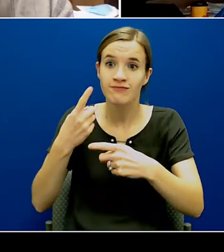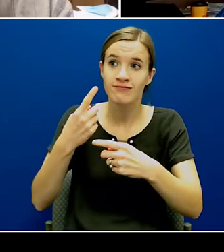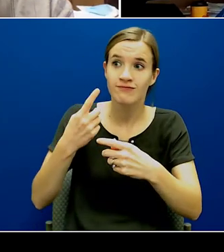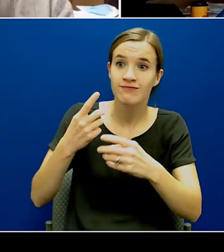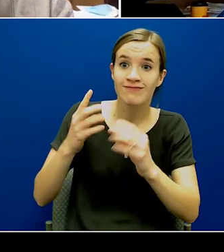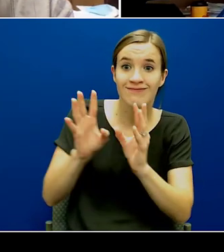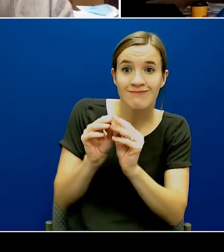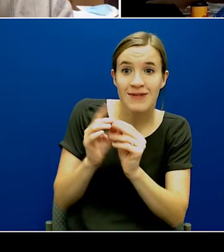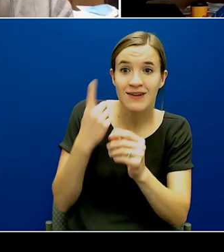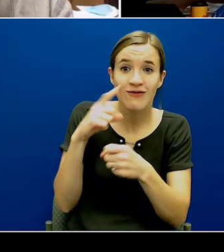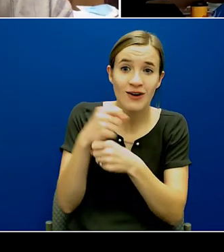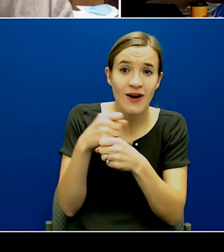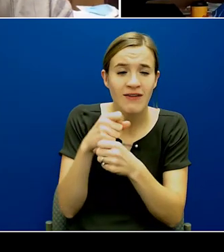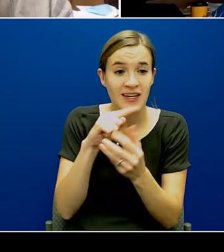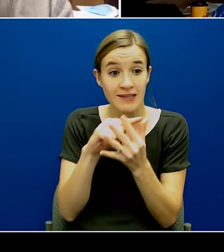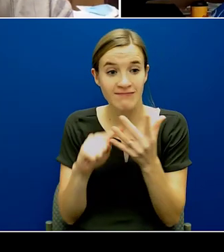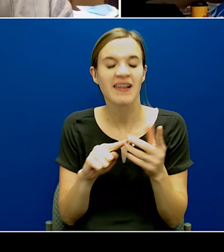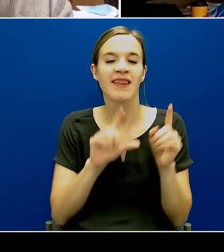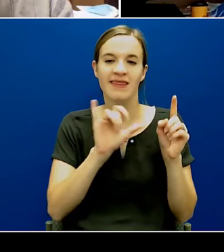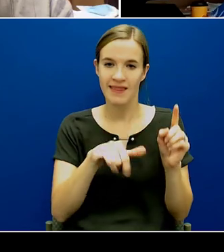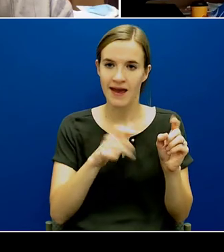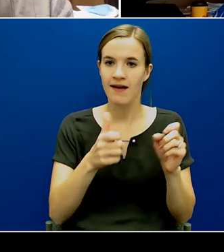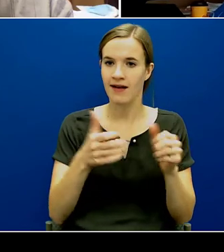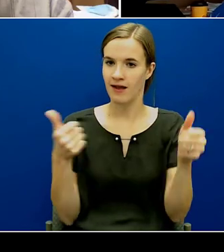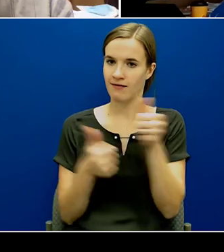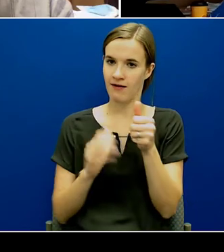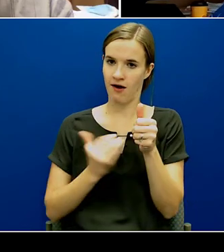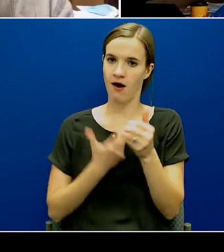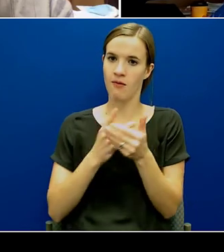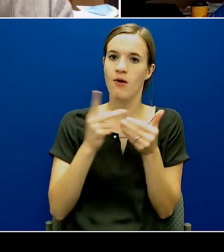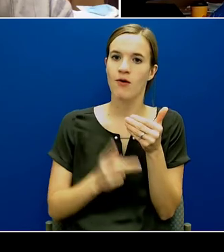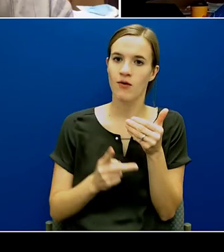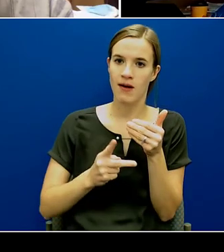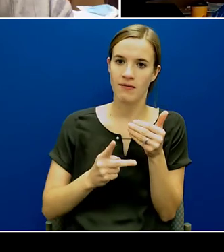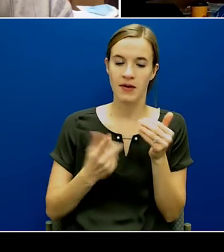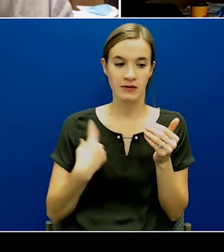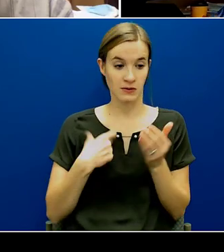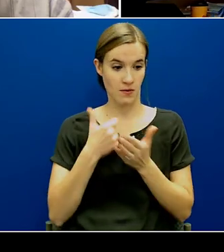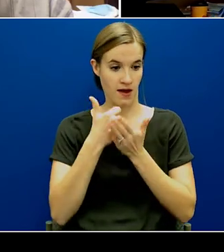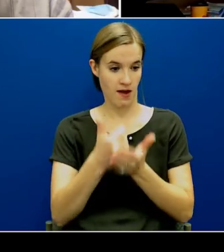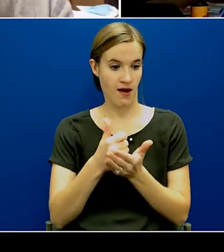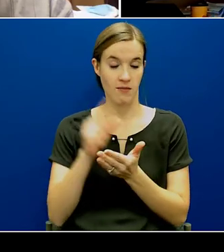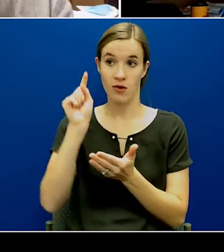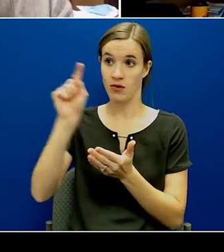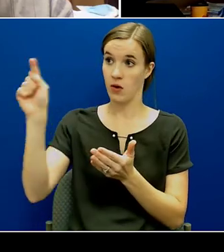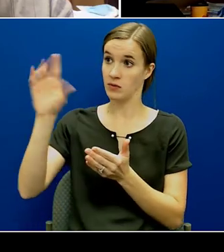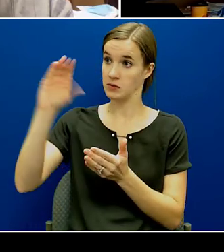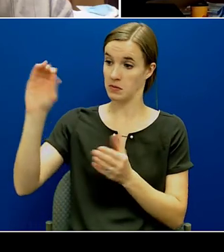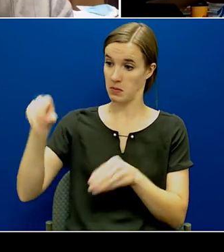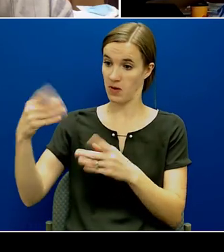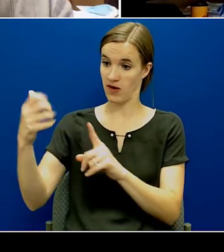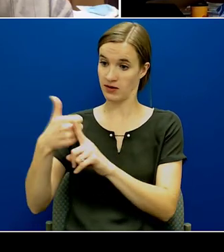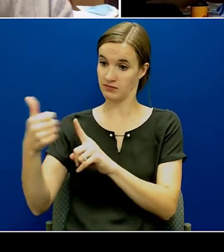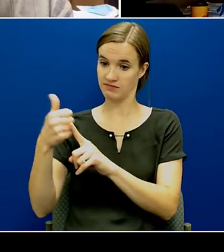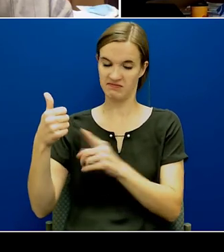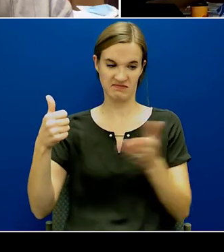program so we're not, so they're not totally dependent on one particular program. And